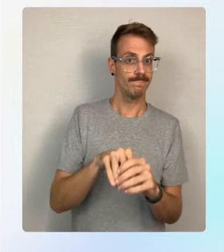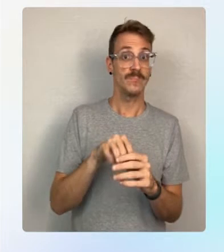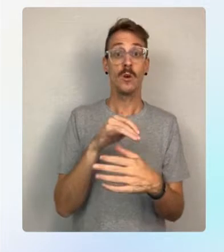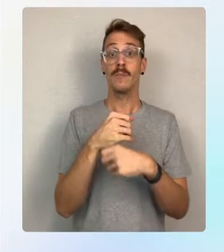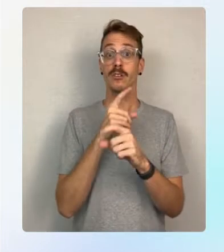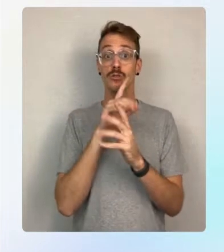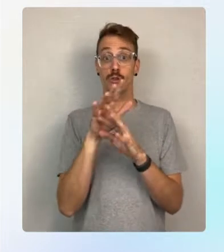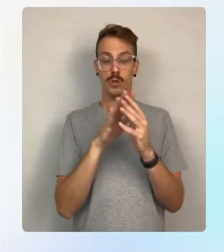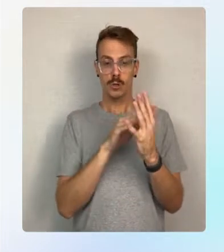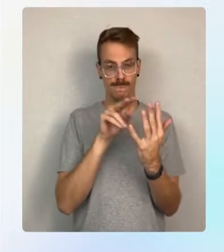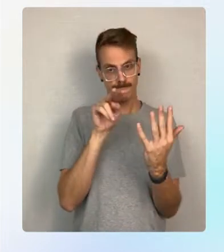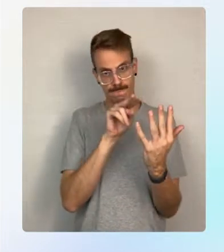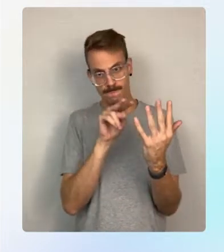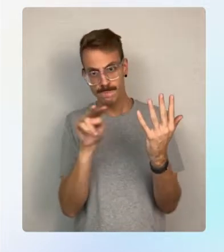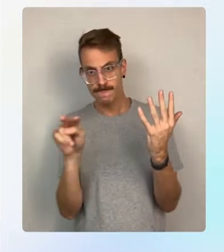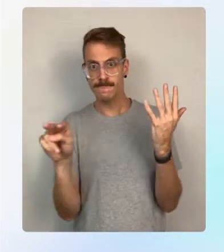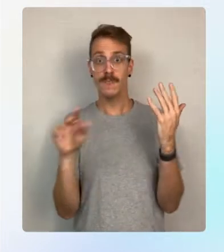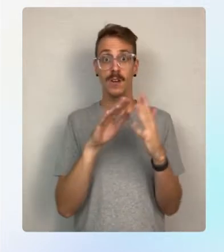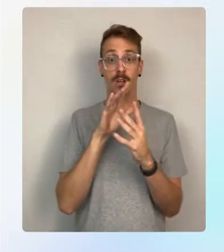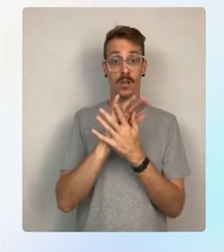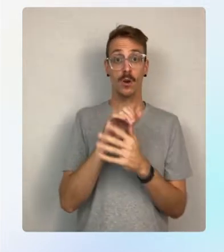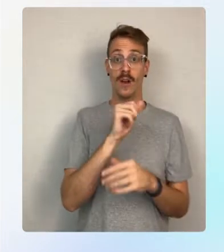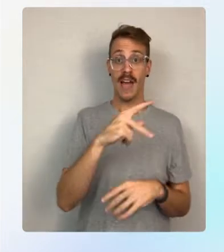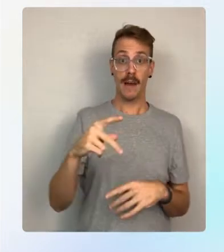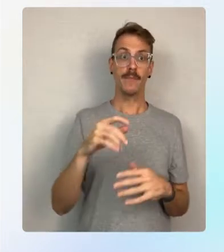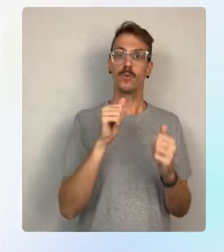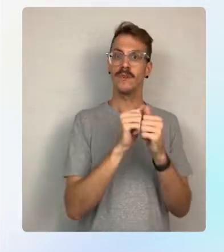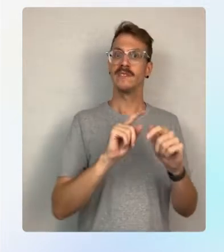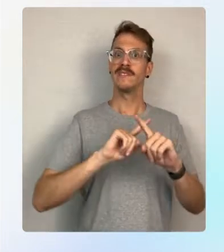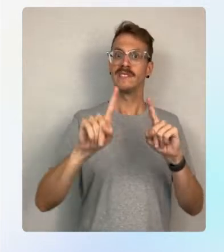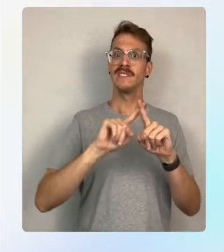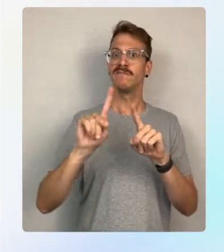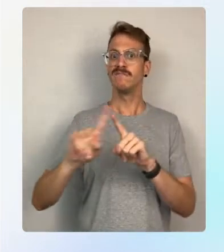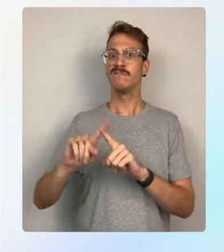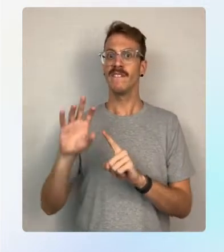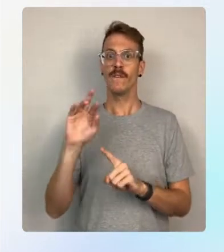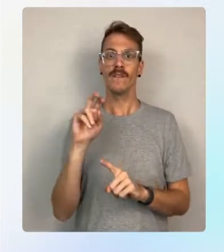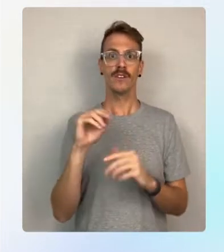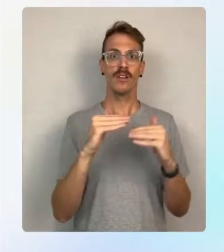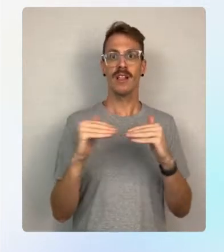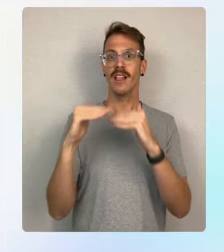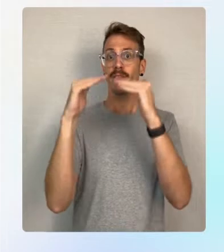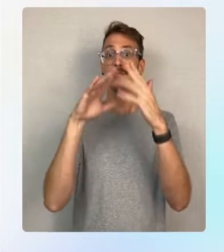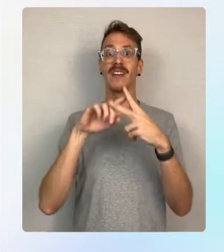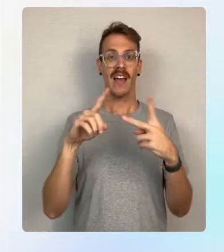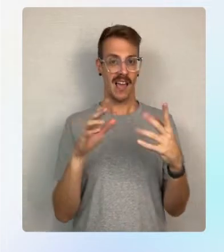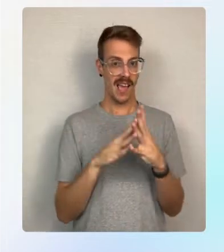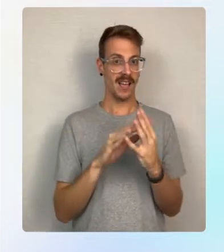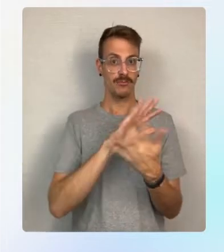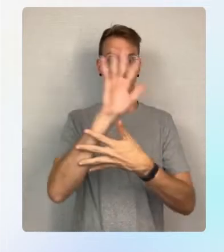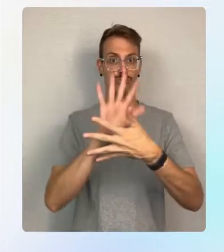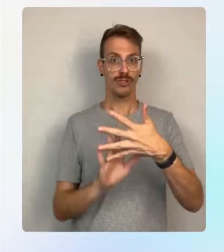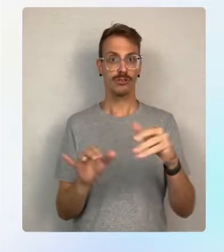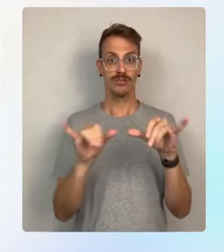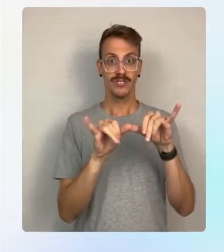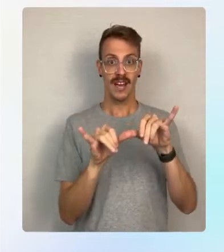so make sure to profile your application at different foveation levels and render target size in order